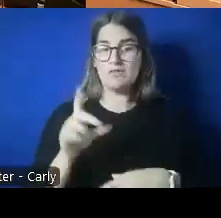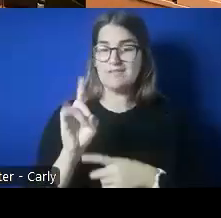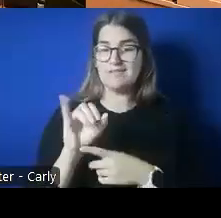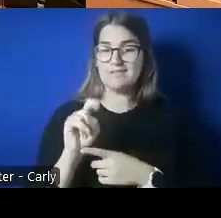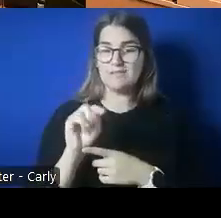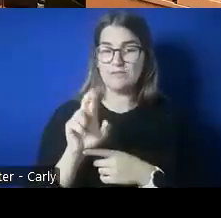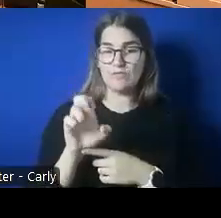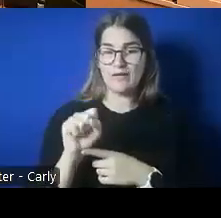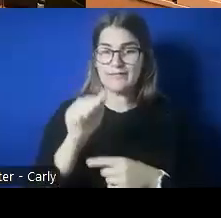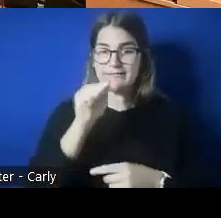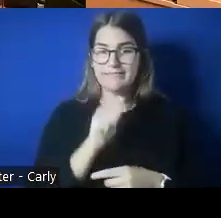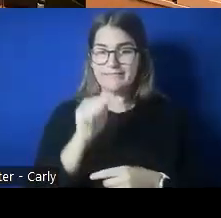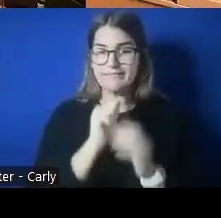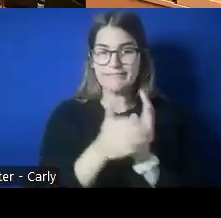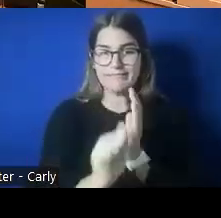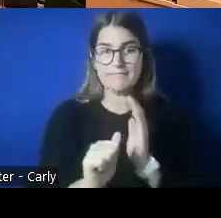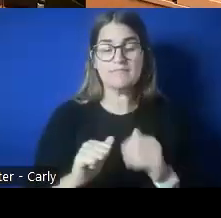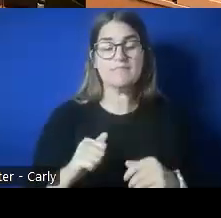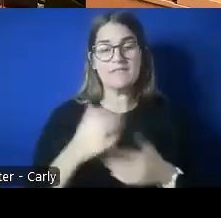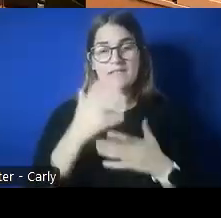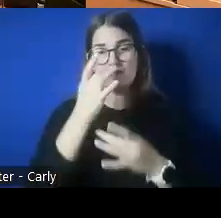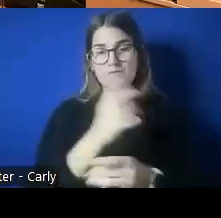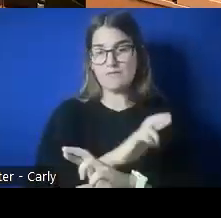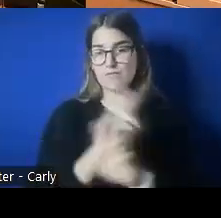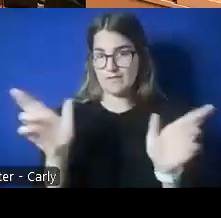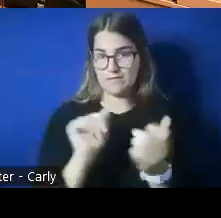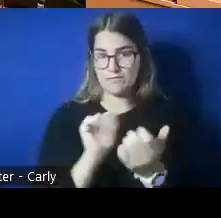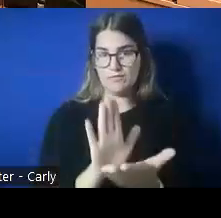they need to be interested and ready to address trauma not everyone is at that point in their